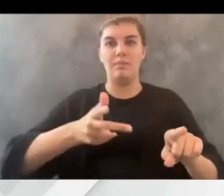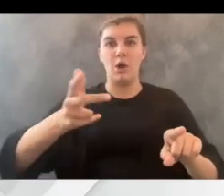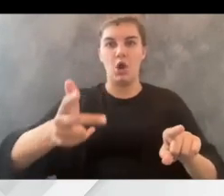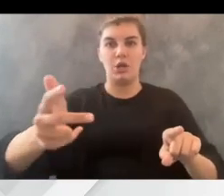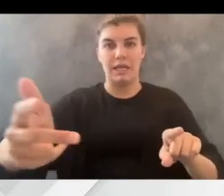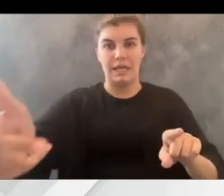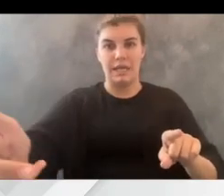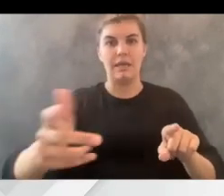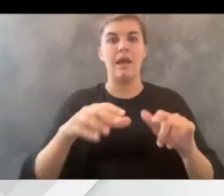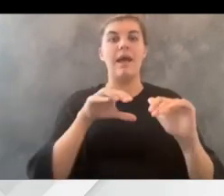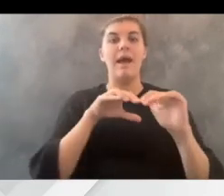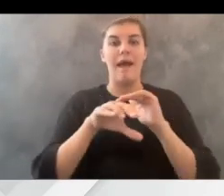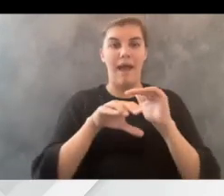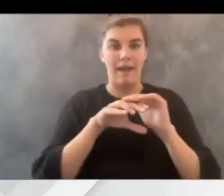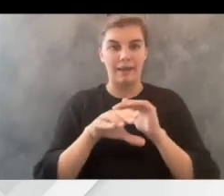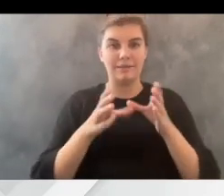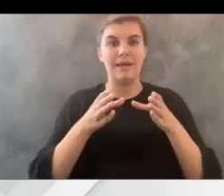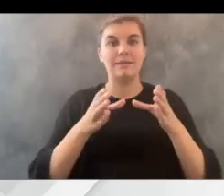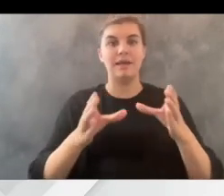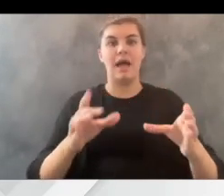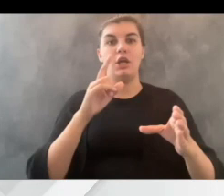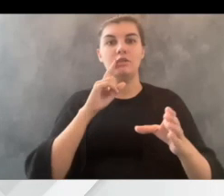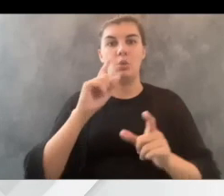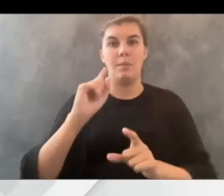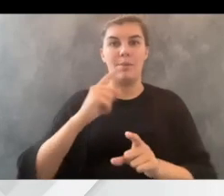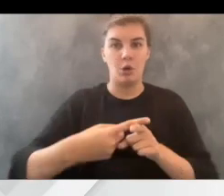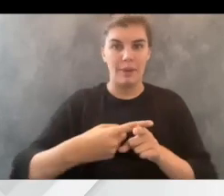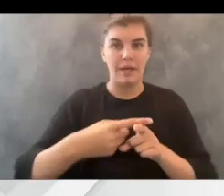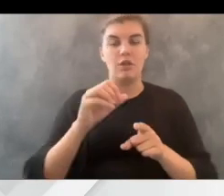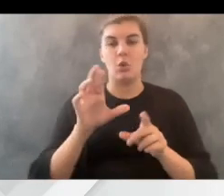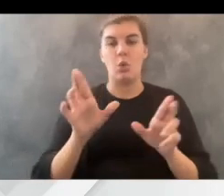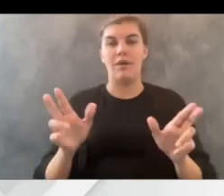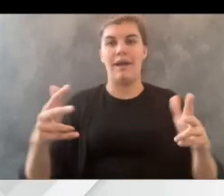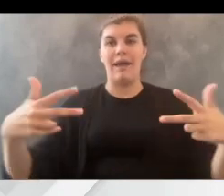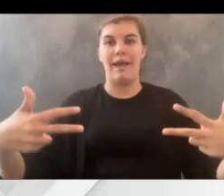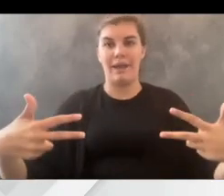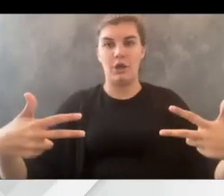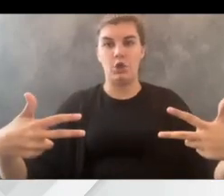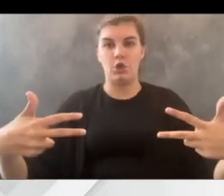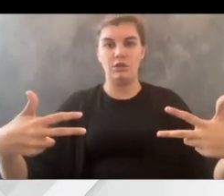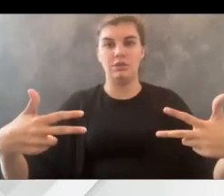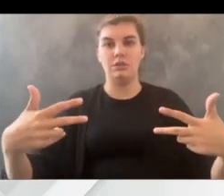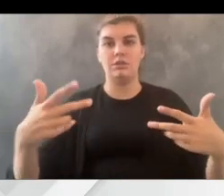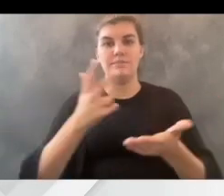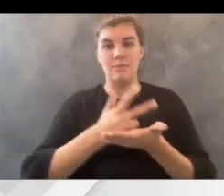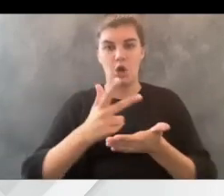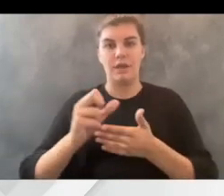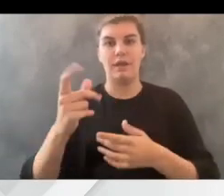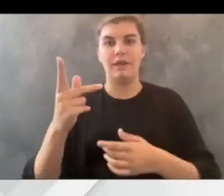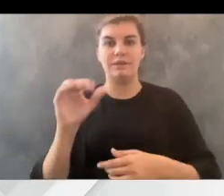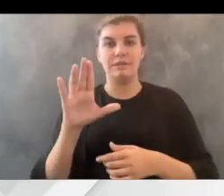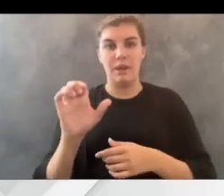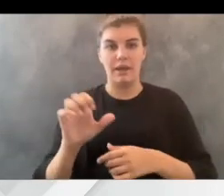access isles for perpendicular or angled parking spaces to pedestrian access routes,